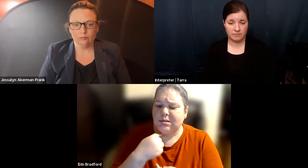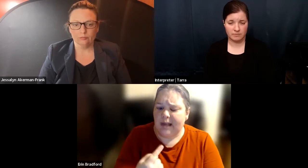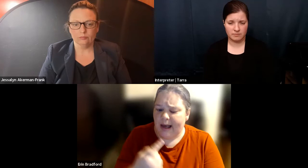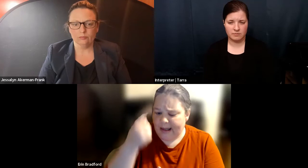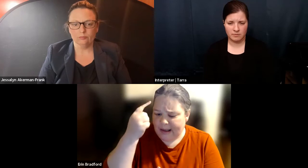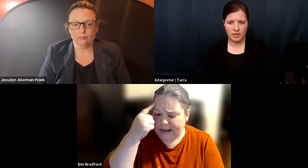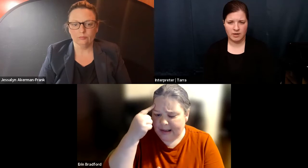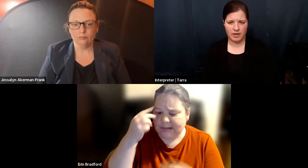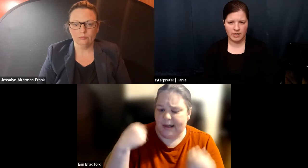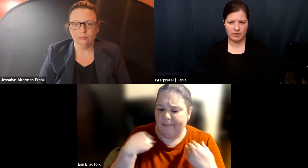When I was about 13, they found out that I had a brain tumor.